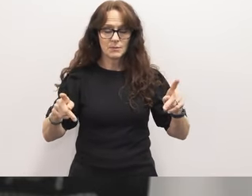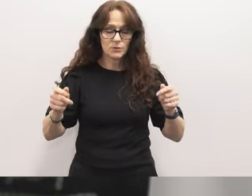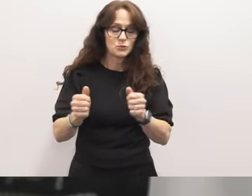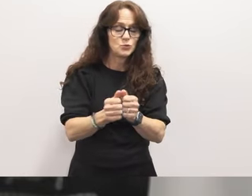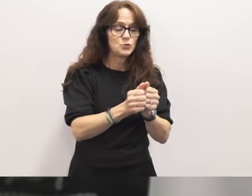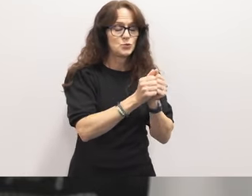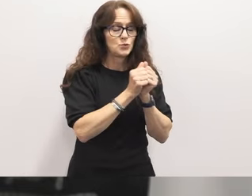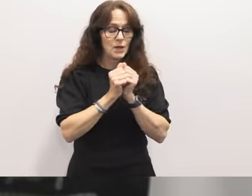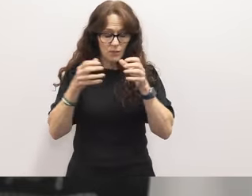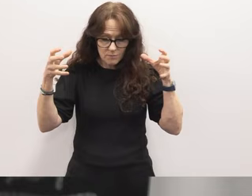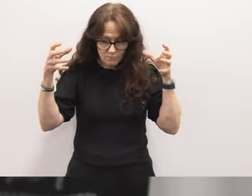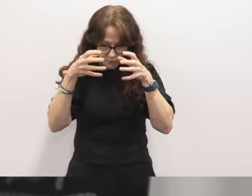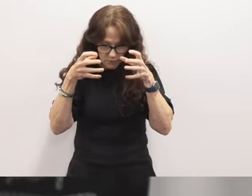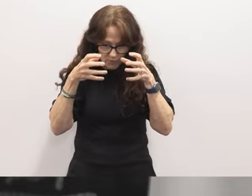And so that's what happened.